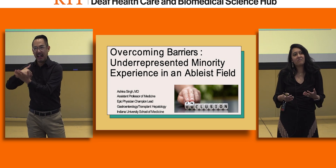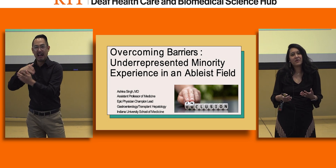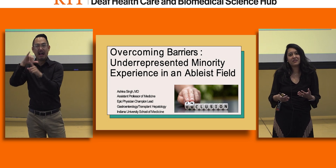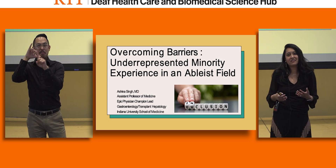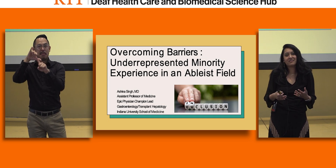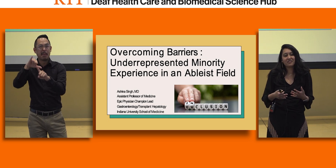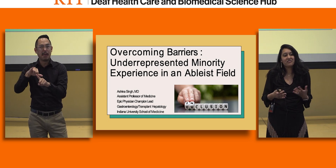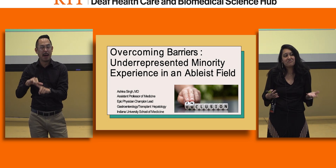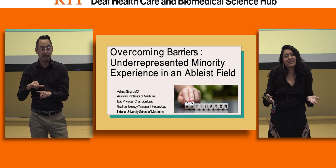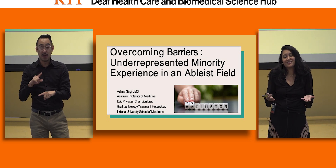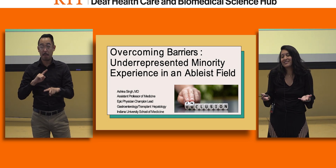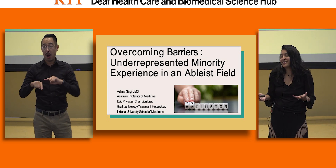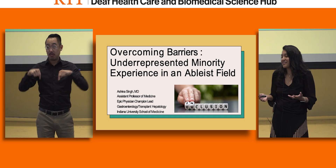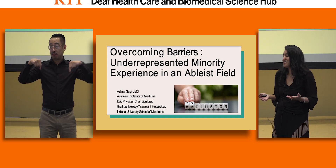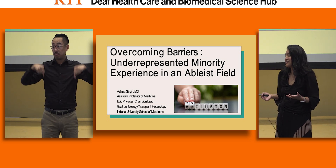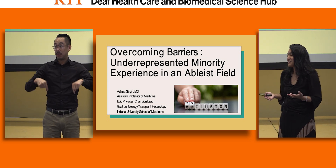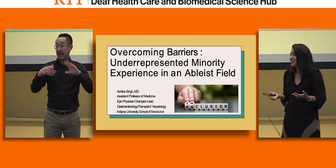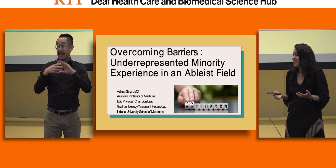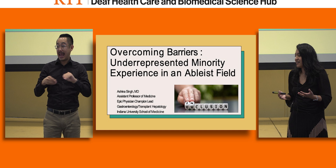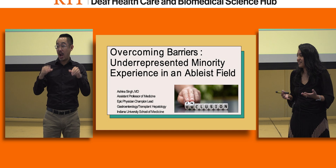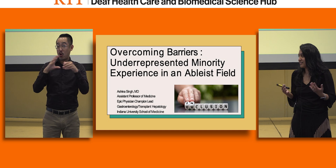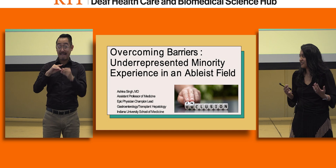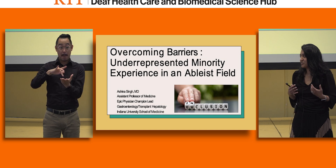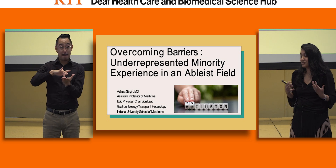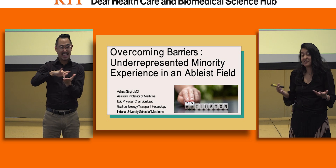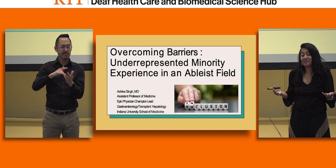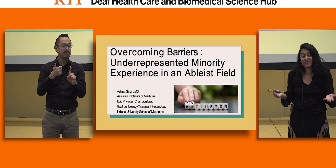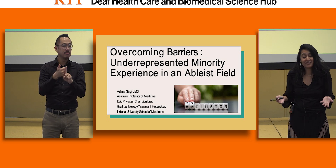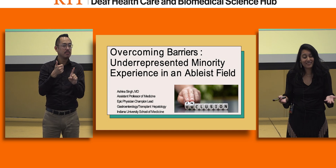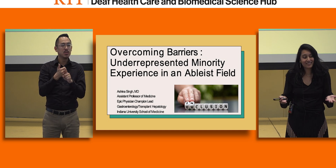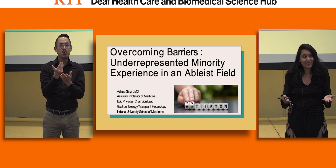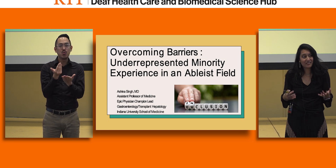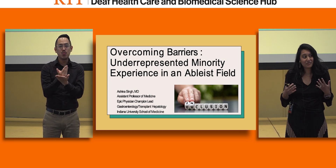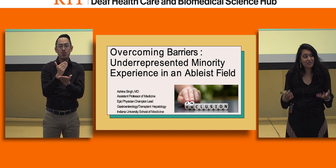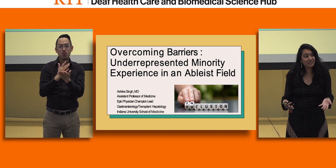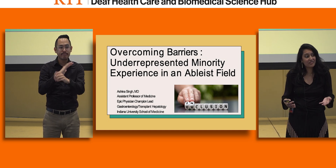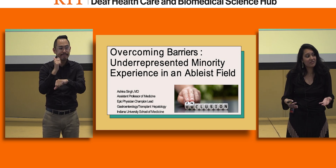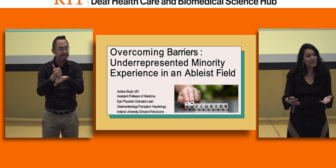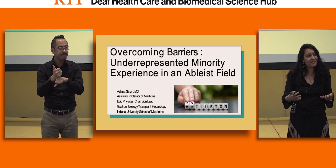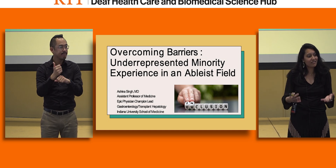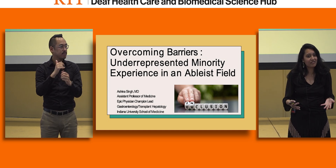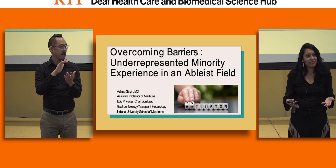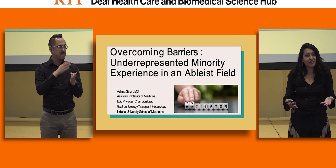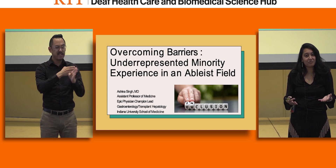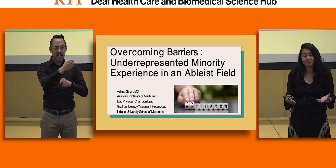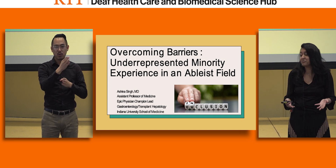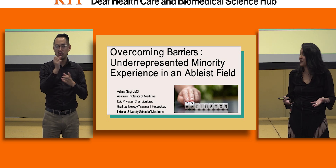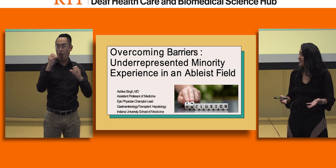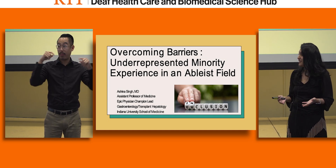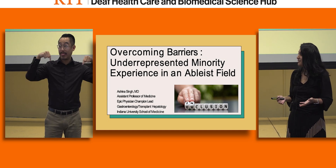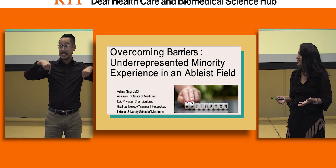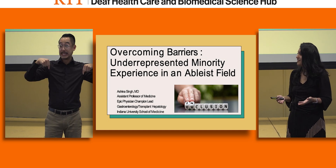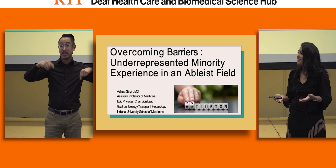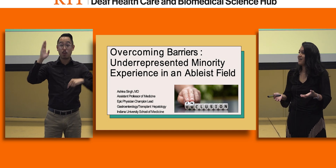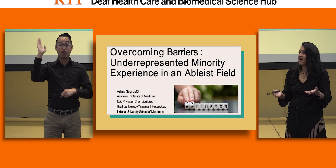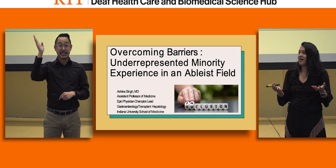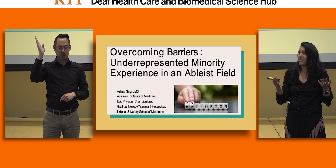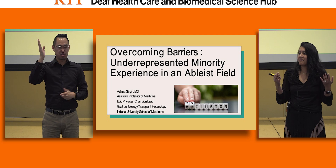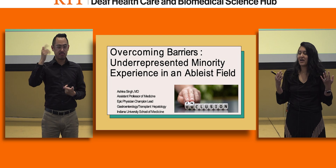but narrative medicine is actually a burgeoning field, and so, this is going to be a narrative presentation.